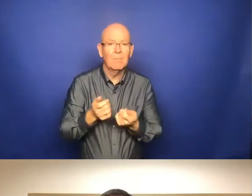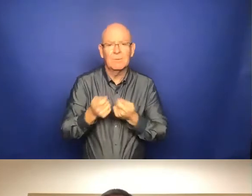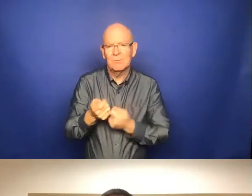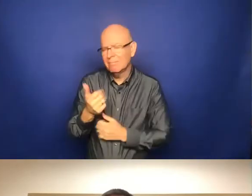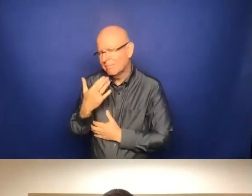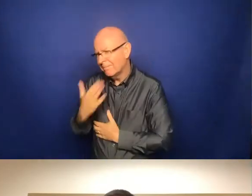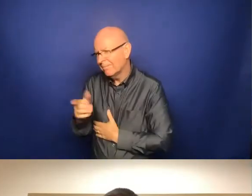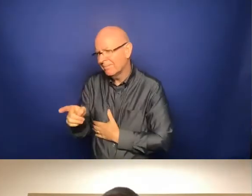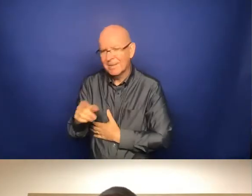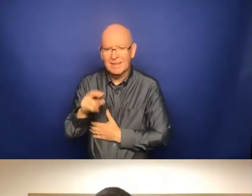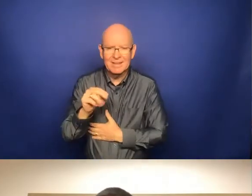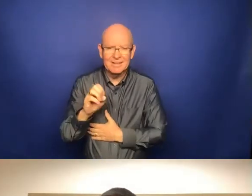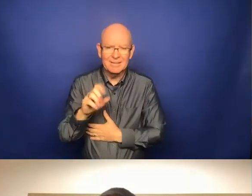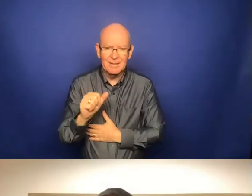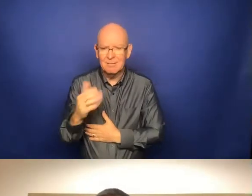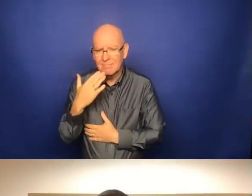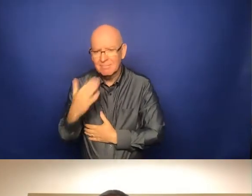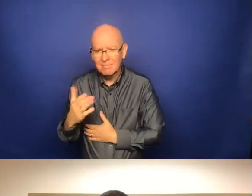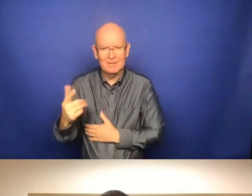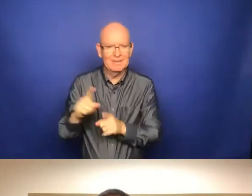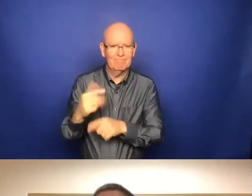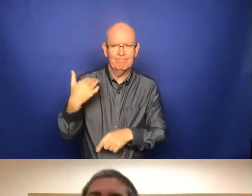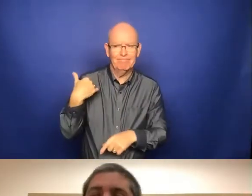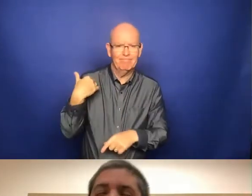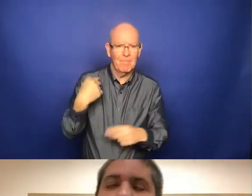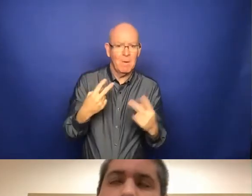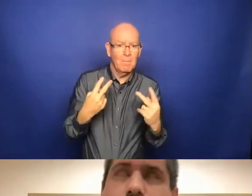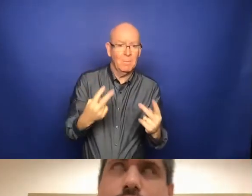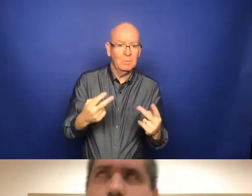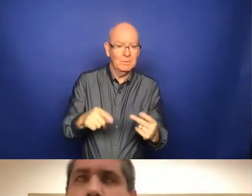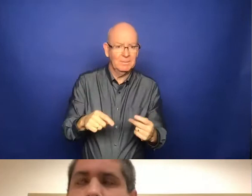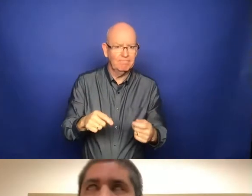unESCWA's framework